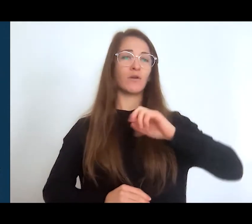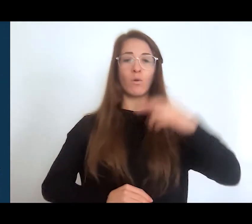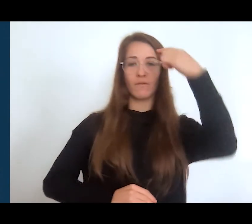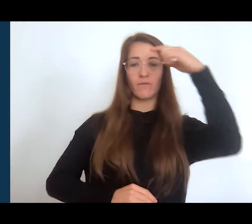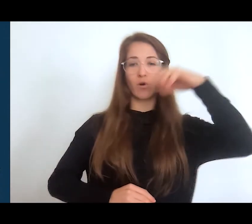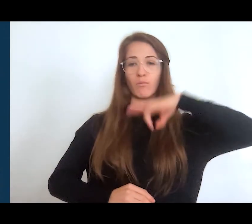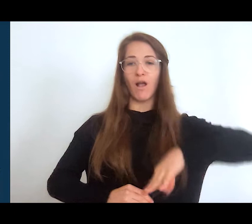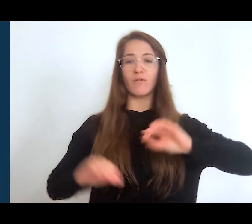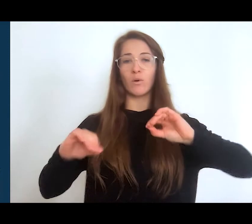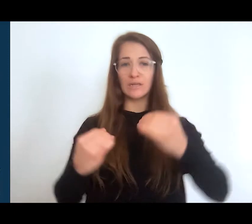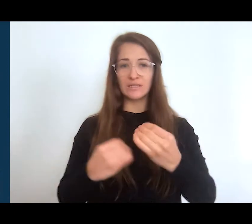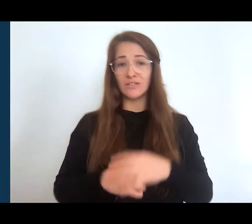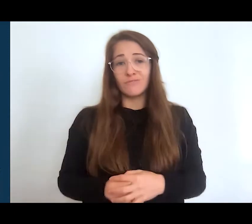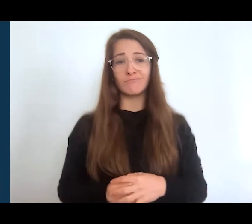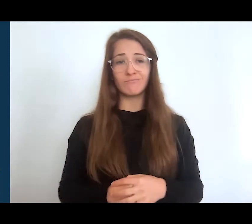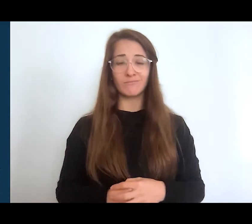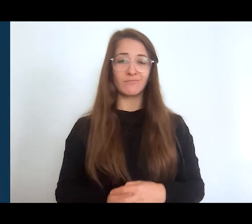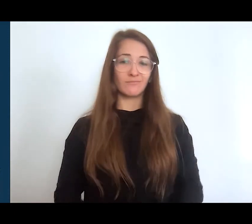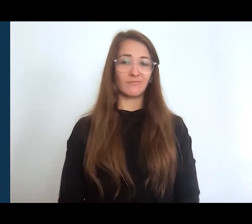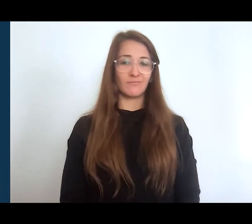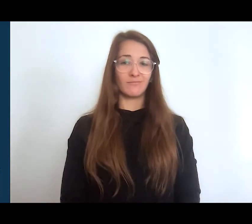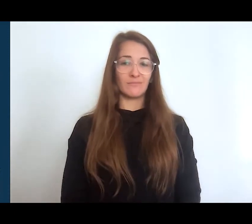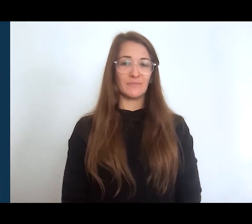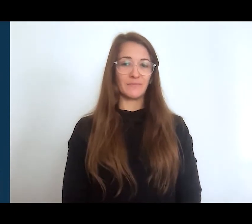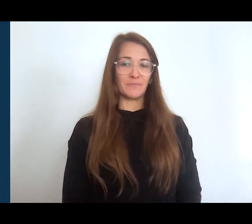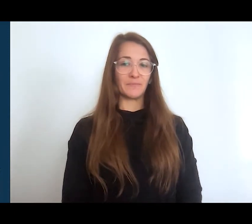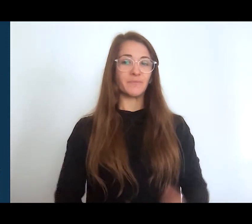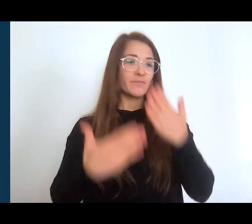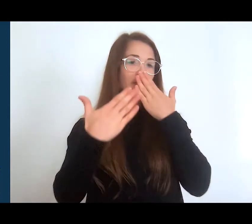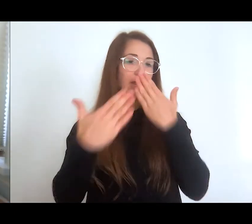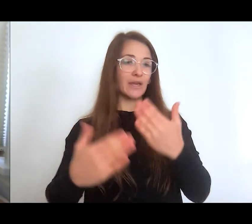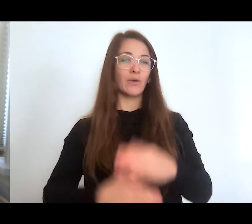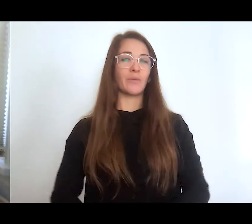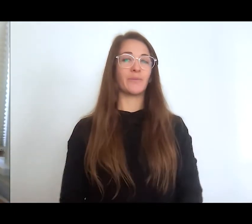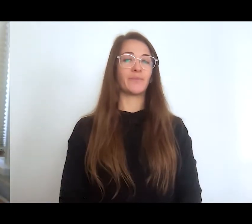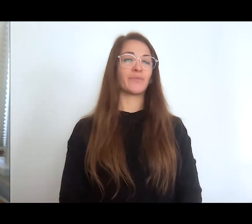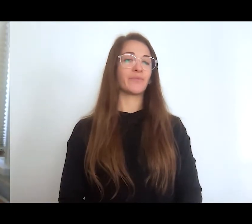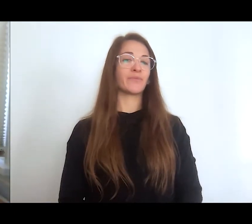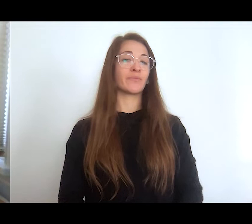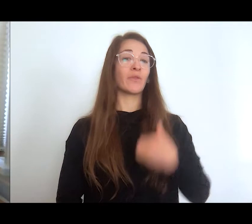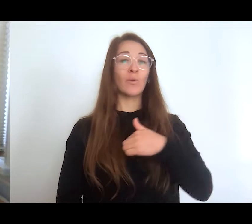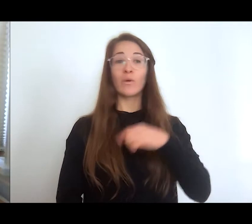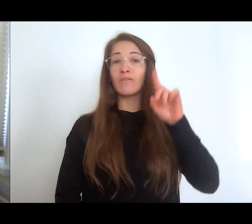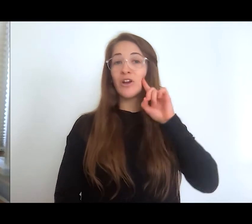I NEVER TOOK INTO WHETHER THEY ARE NONPROFITS OR FOR PROFIT ORGANIZATIONS. GREAT. THANK YOU.